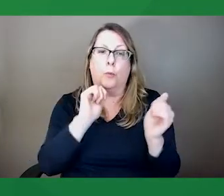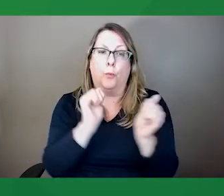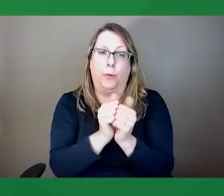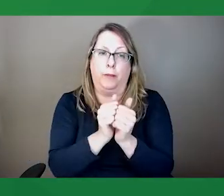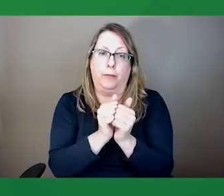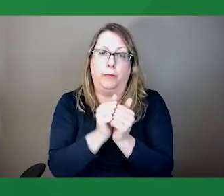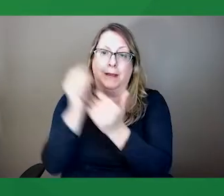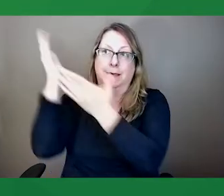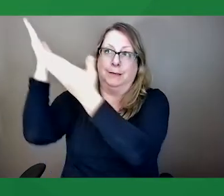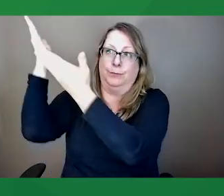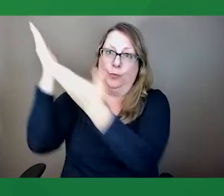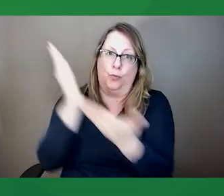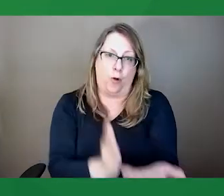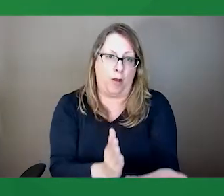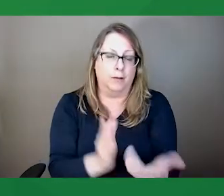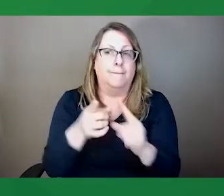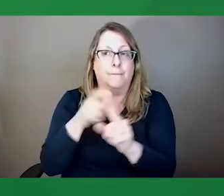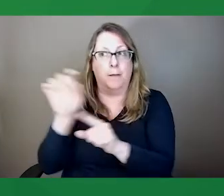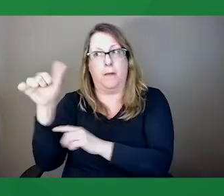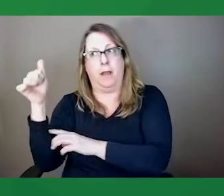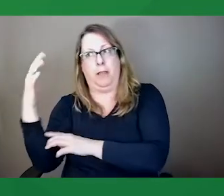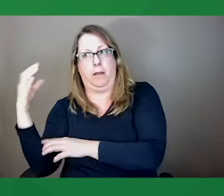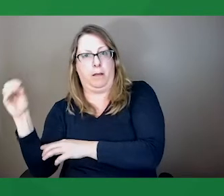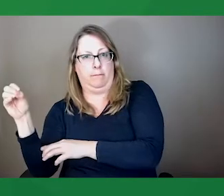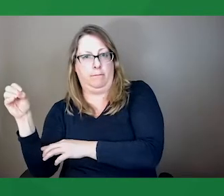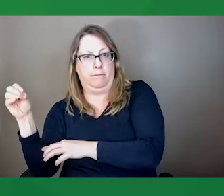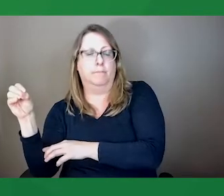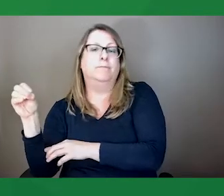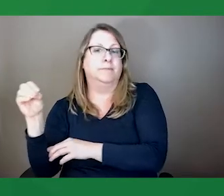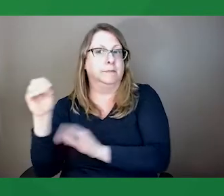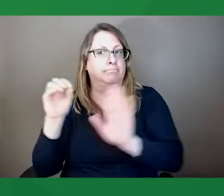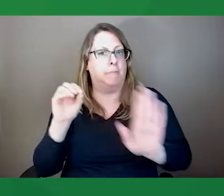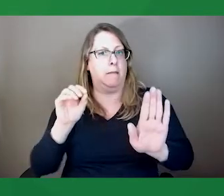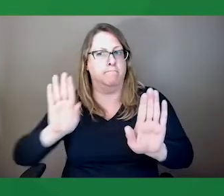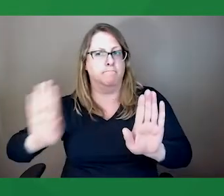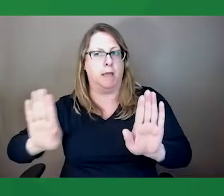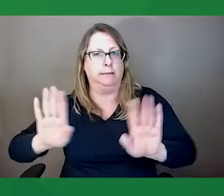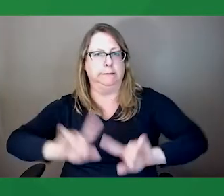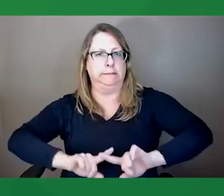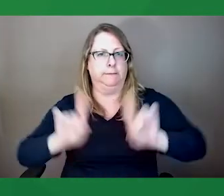into the college or university. The reason why is, because depending on who is going